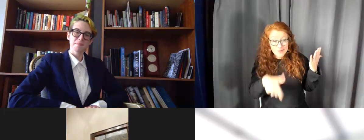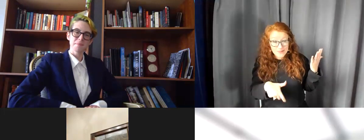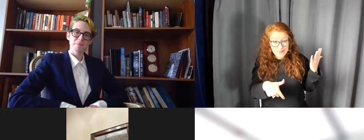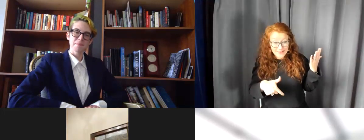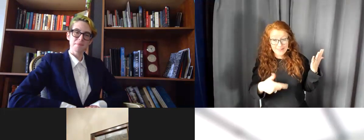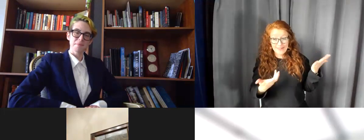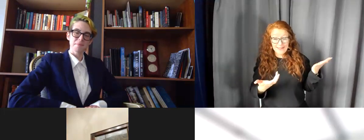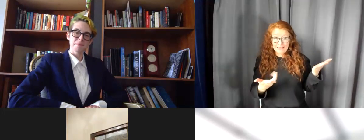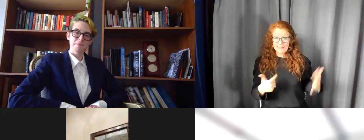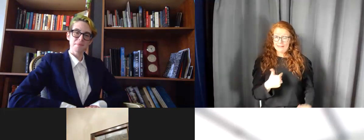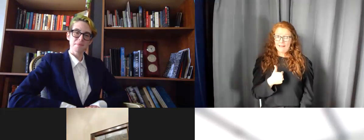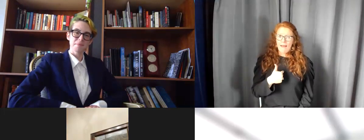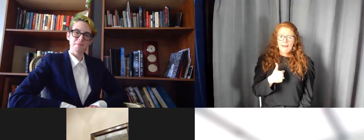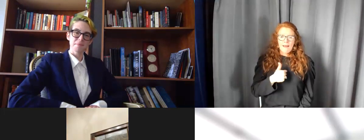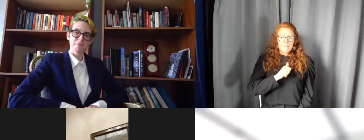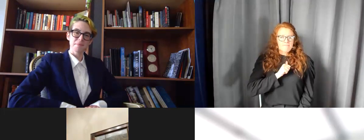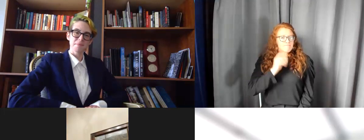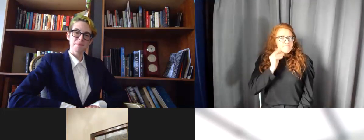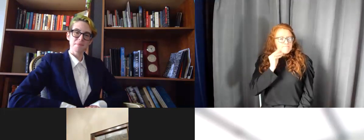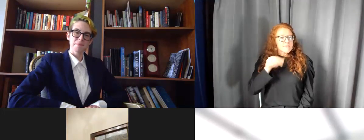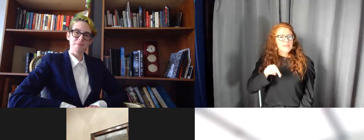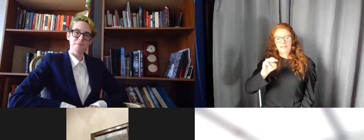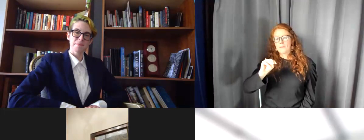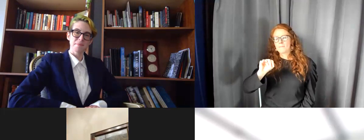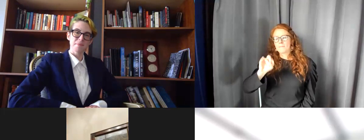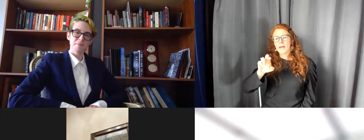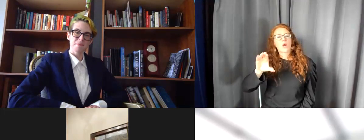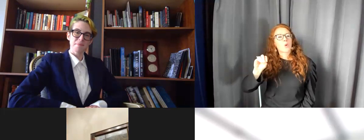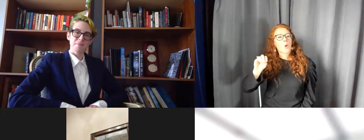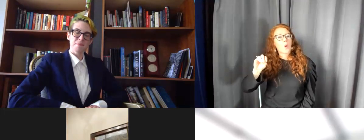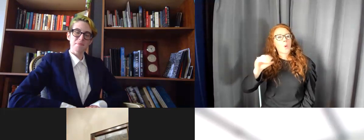Jordan Radford: But through this micro course for Jordan Radford: the